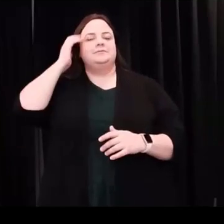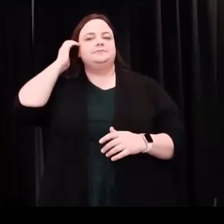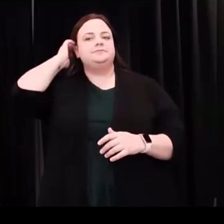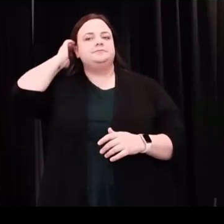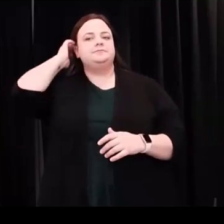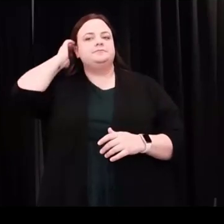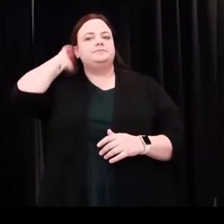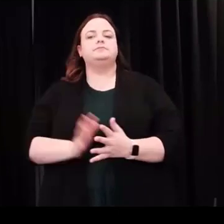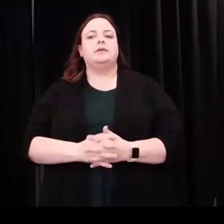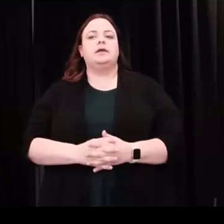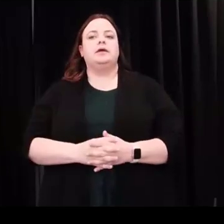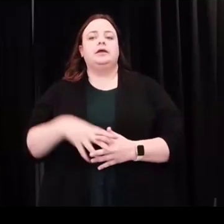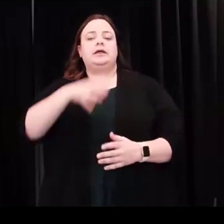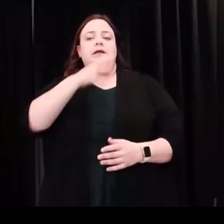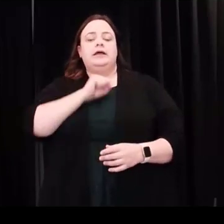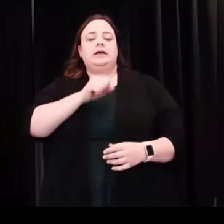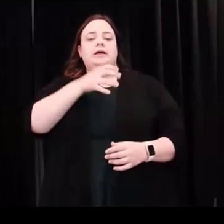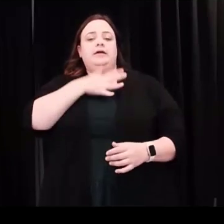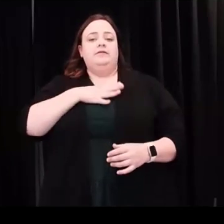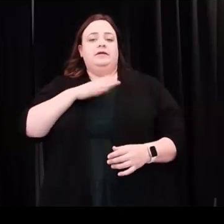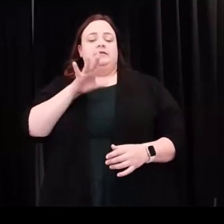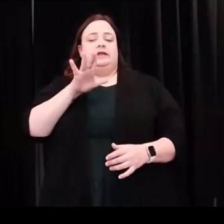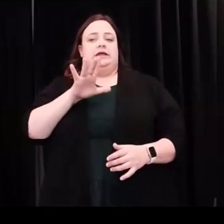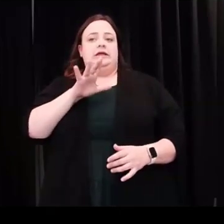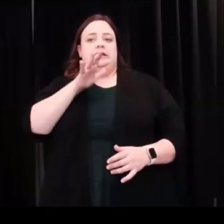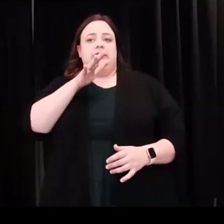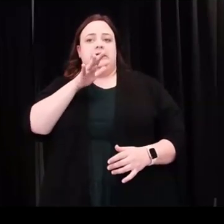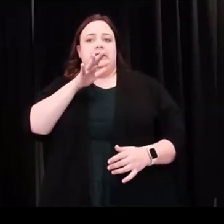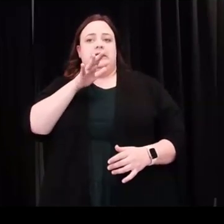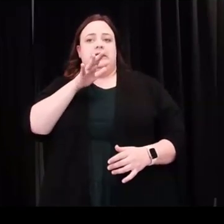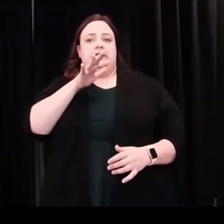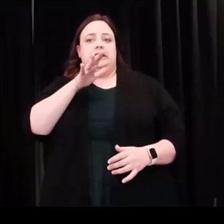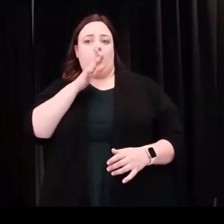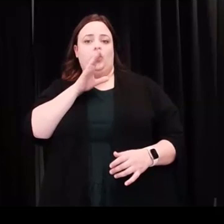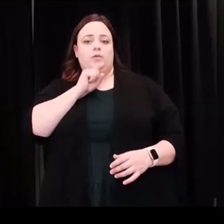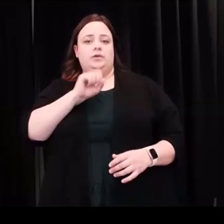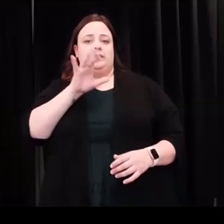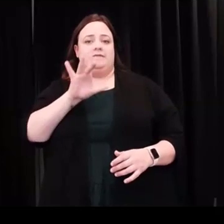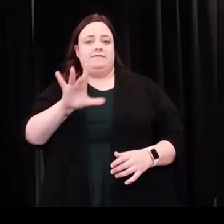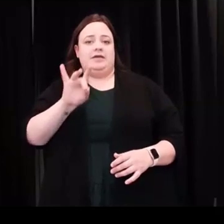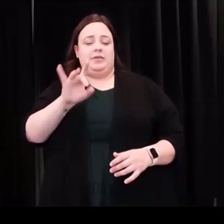Marmalade is a 58-year-old female who needs the tracking mouse because she has arthritis,